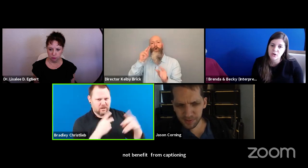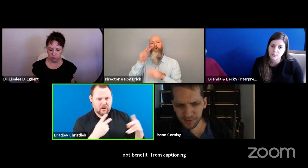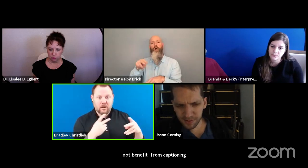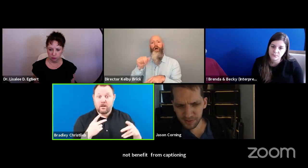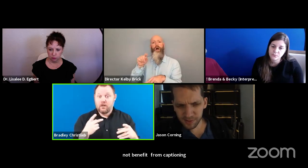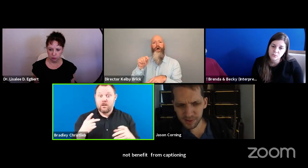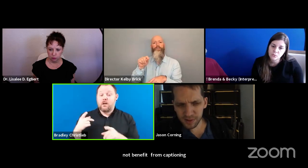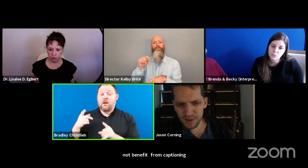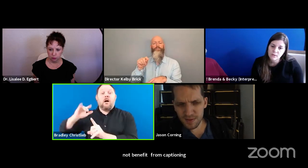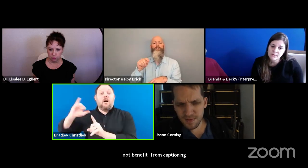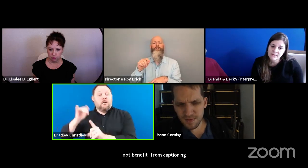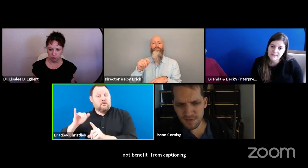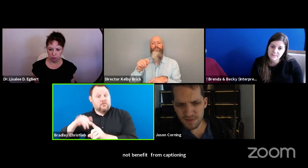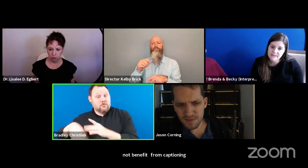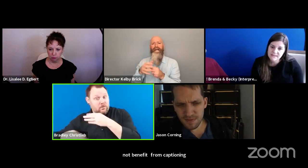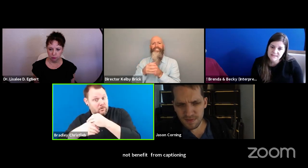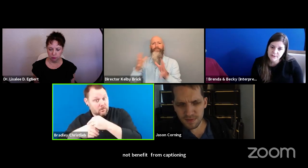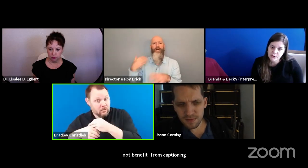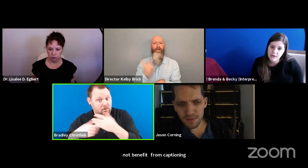So that's something to consider.